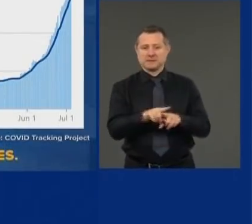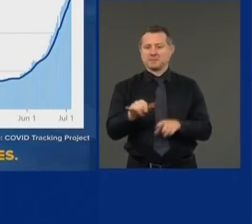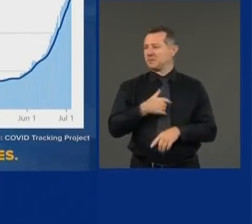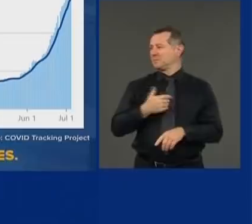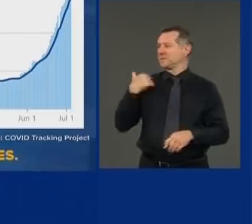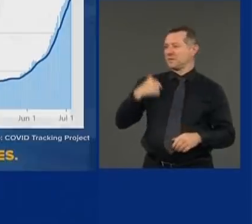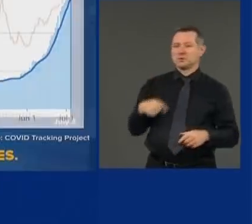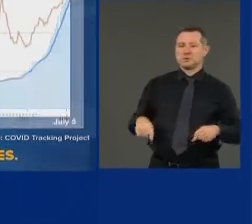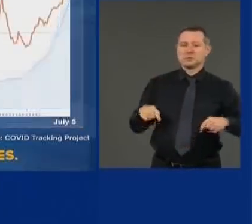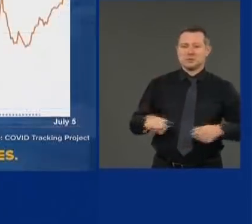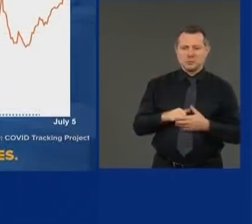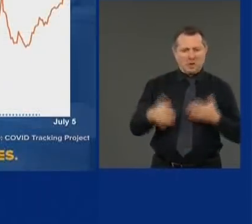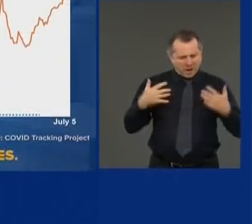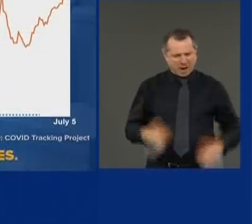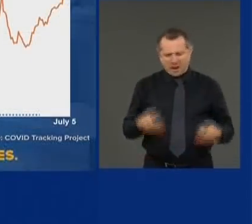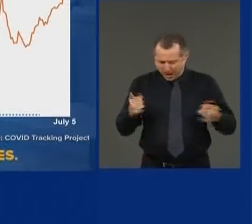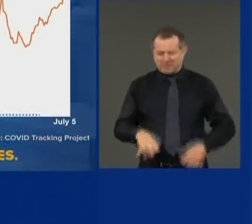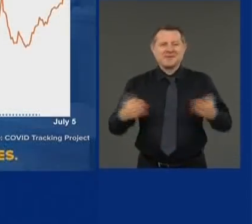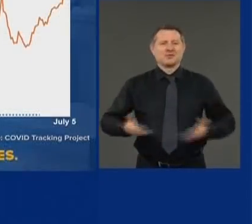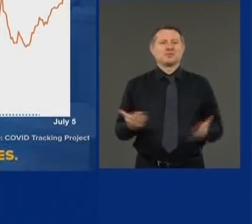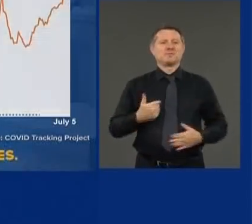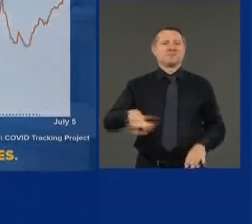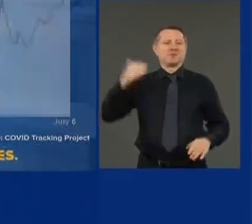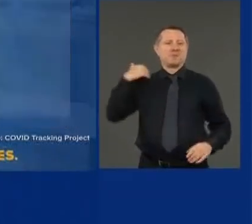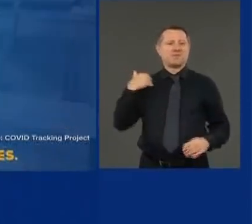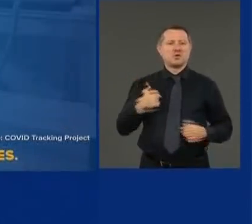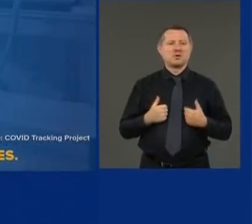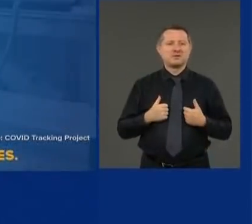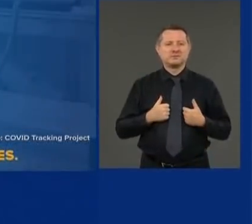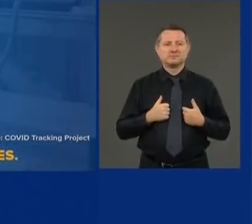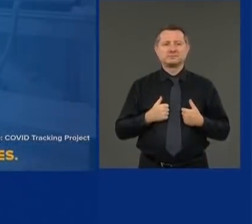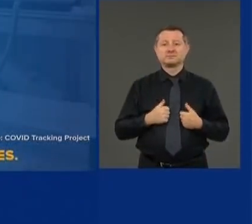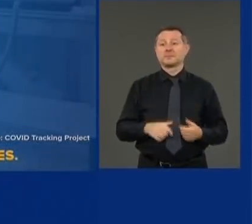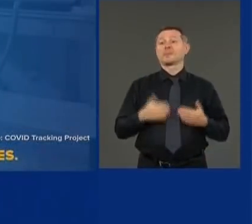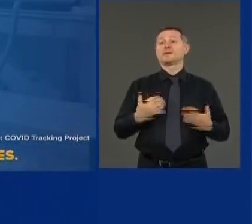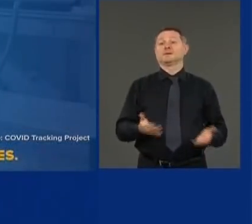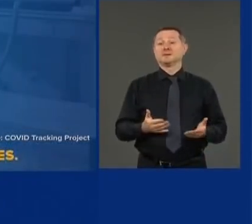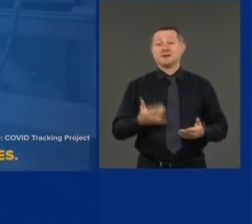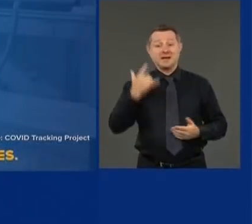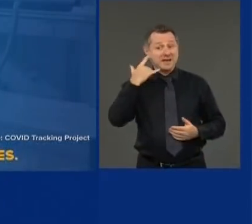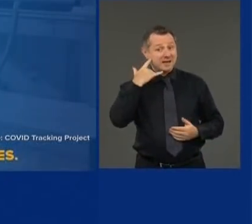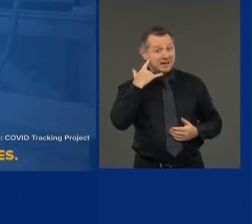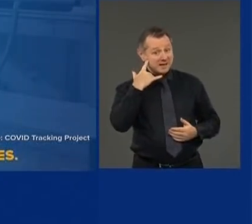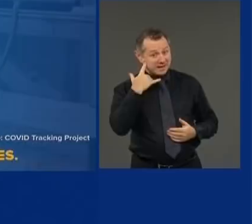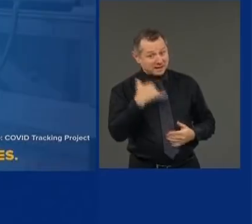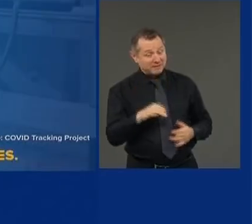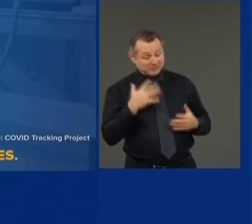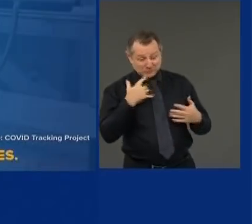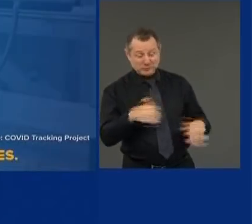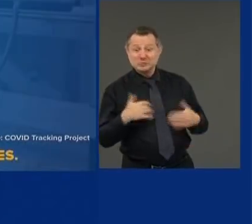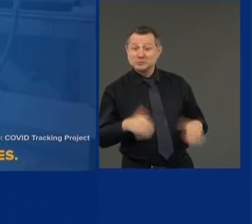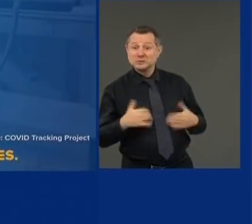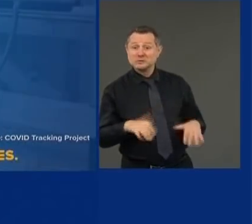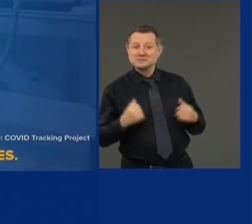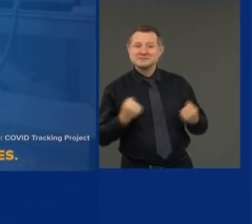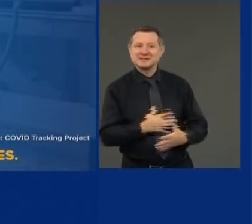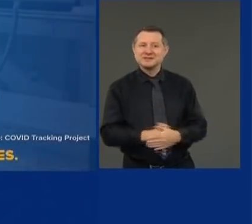THOSE CURVES. I MEAN, WE KNOW THOSE CURVES. WE'VE SEEN THEM. WE'VE BEEN THERE.